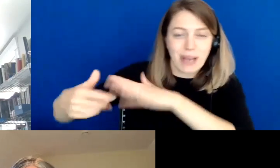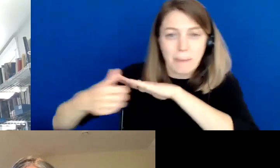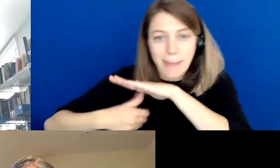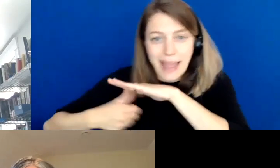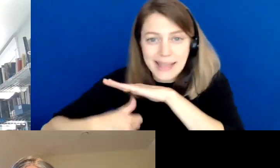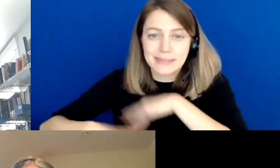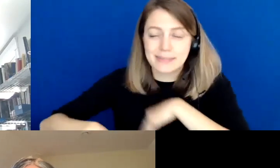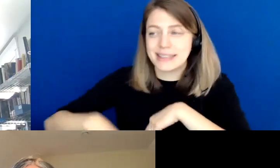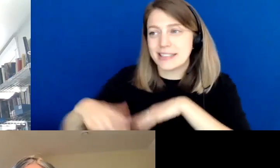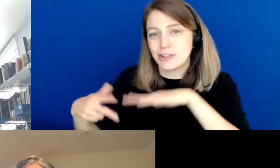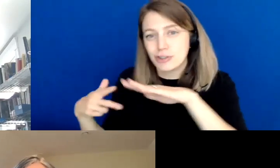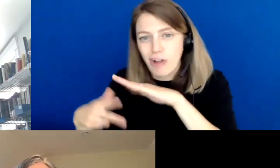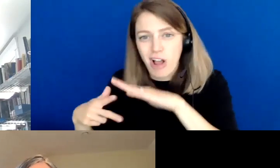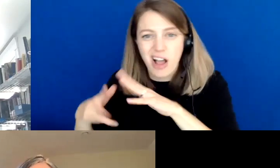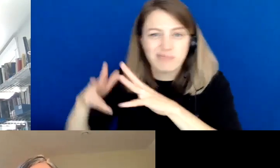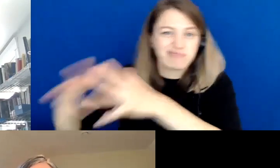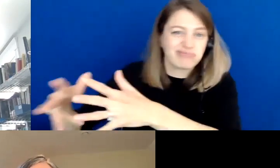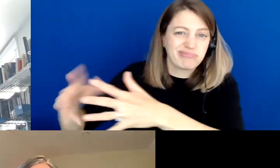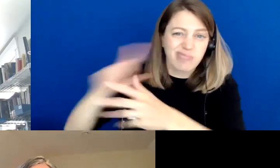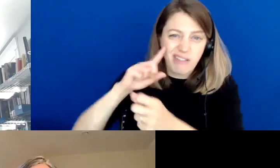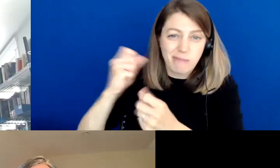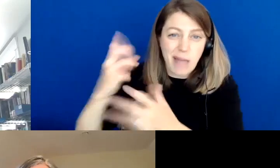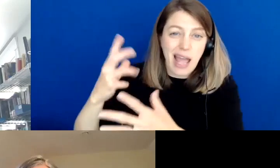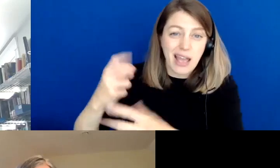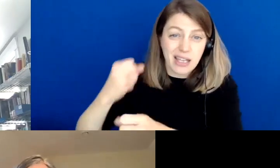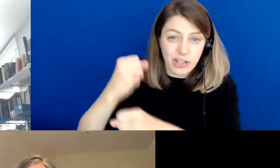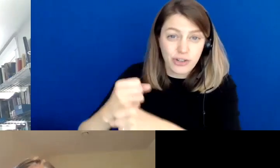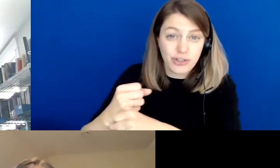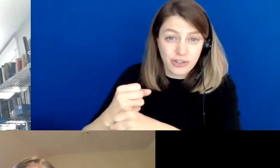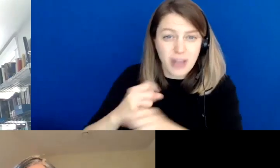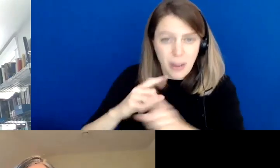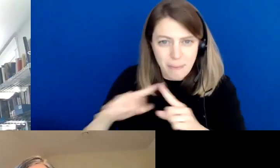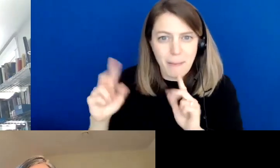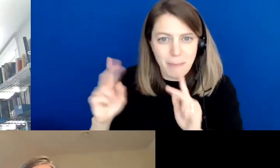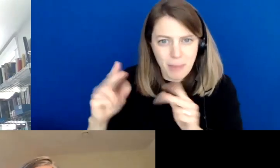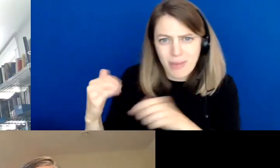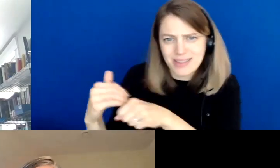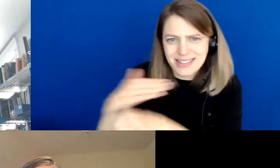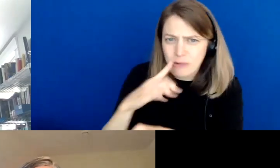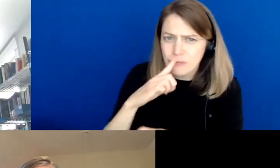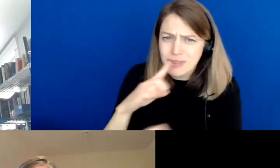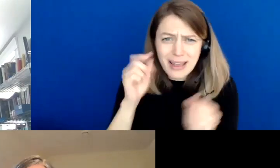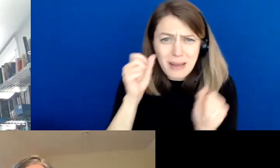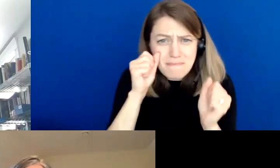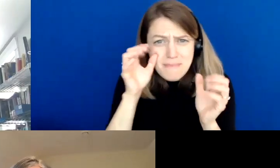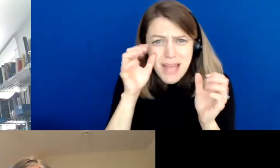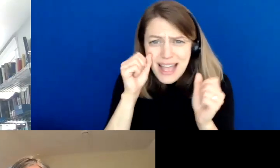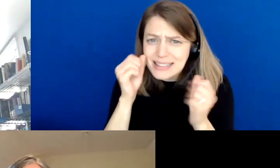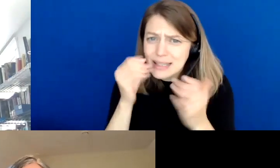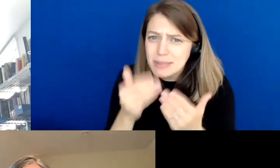But within those boxes were some really amazing materials that people had copied, collected.